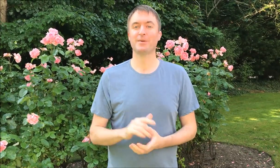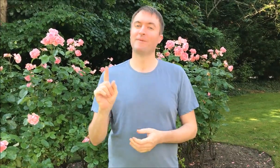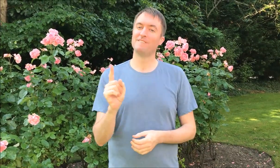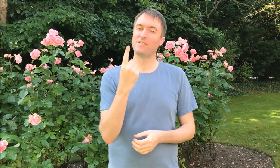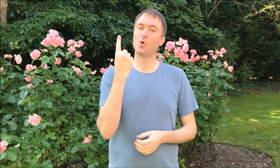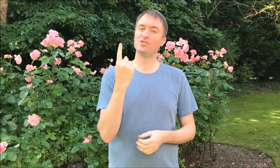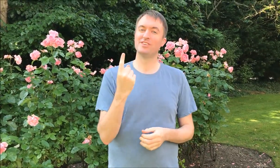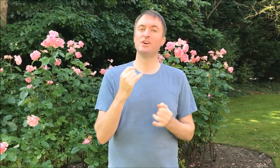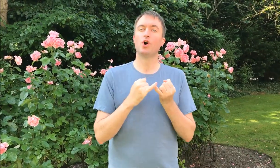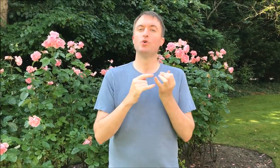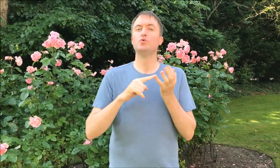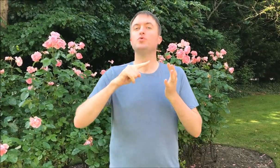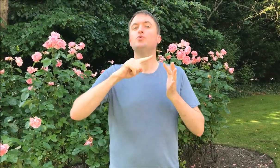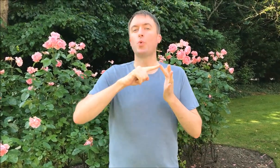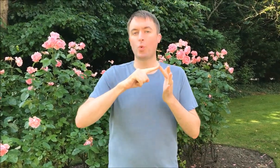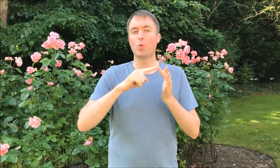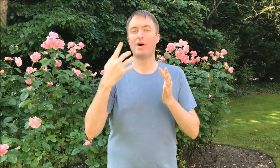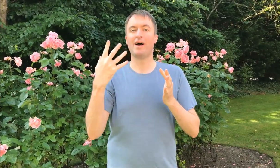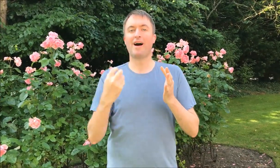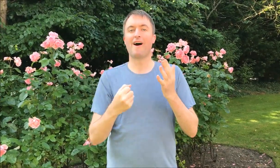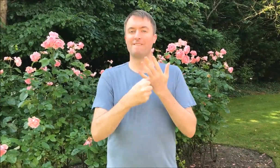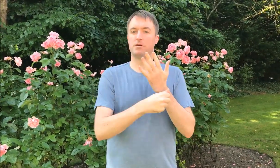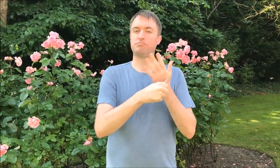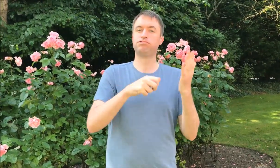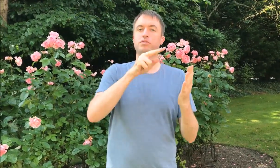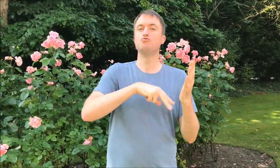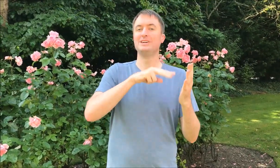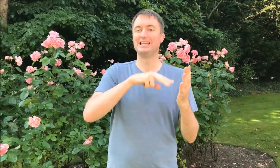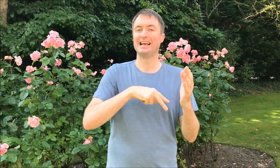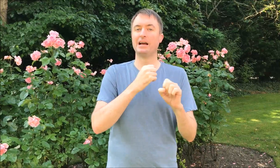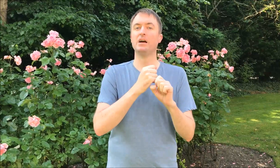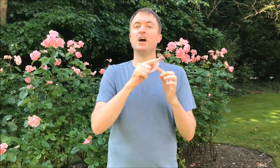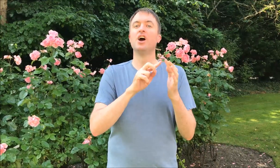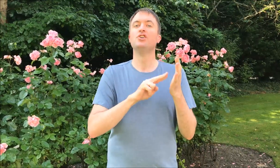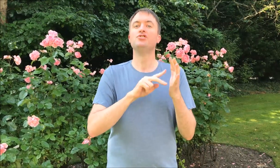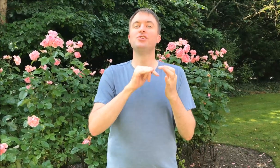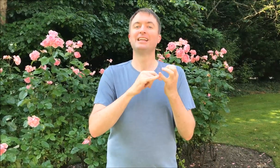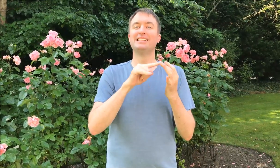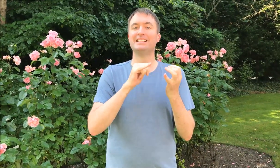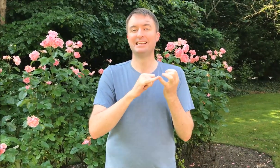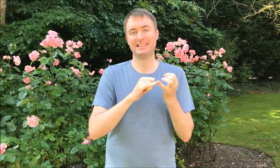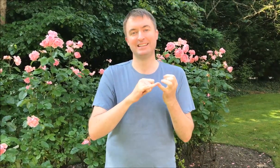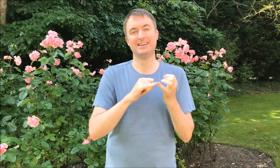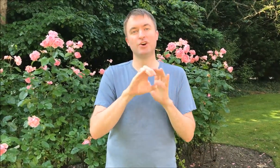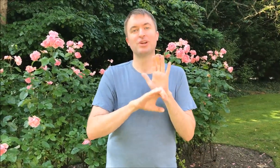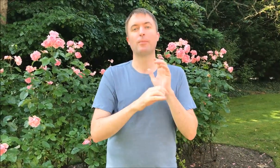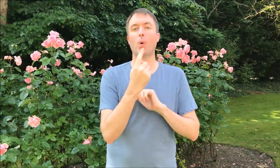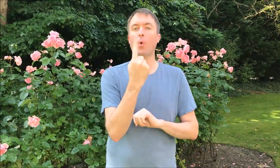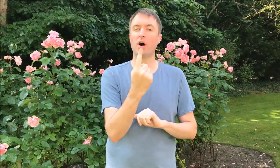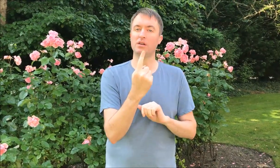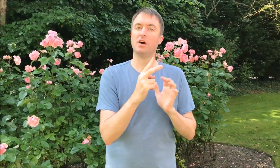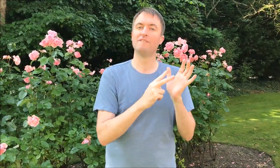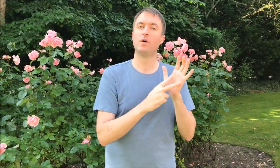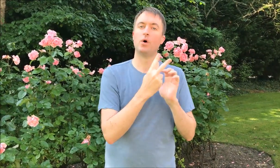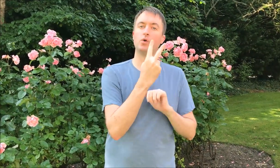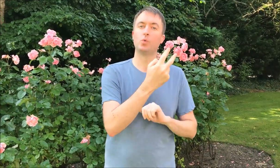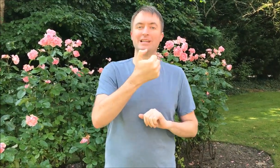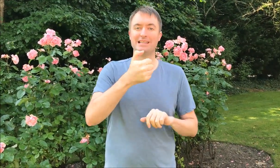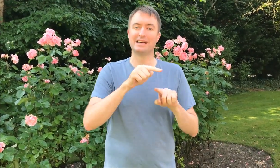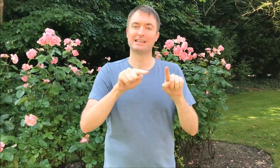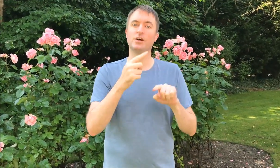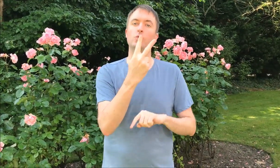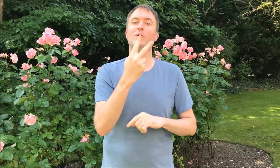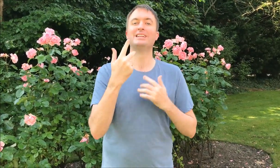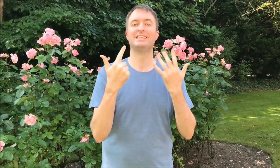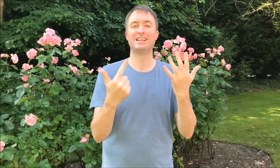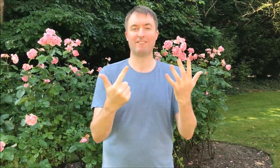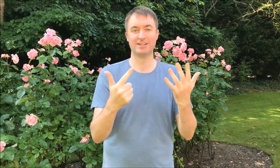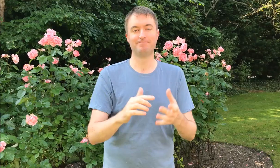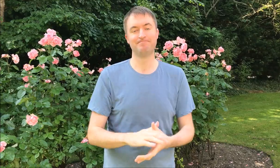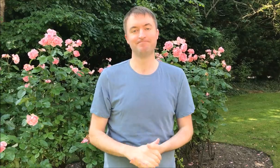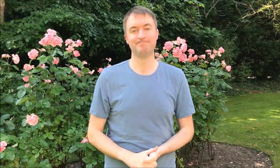But first, Sue will read to us from Genesis 1:26-27.